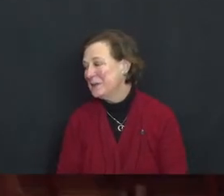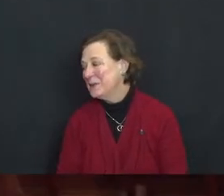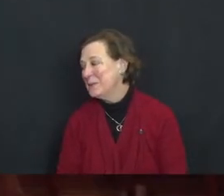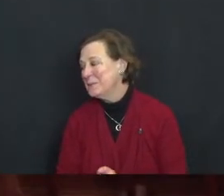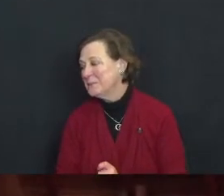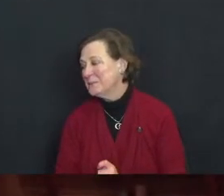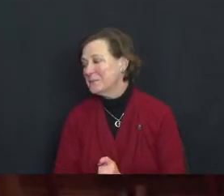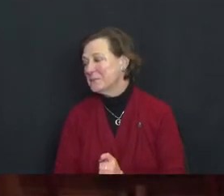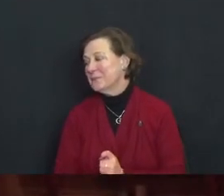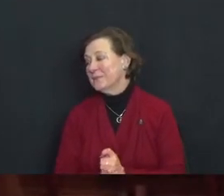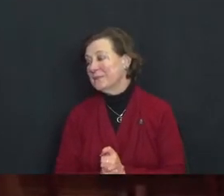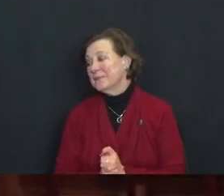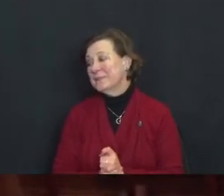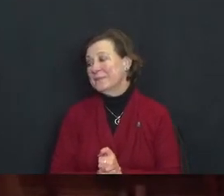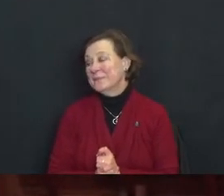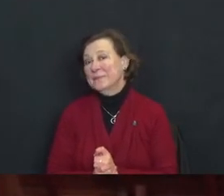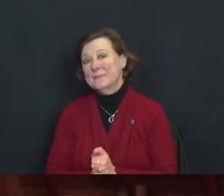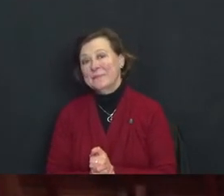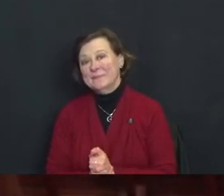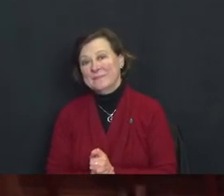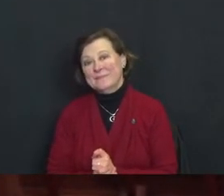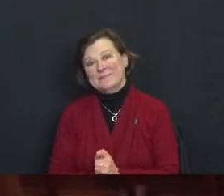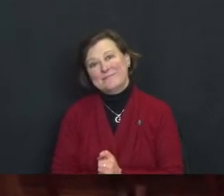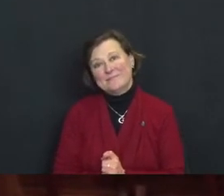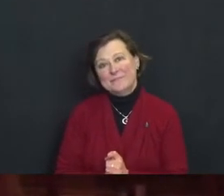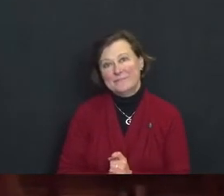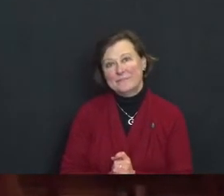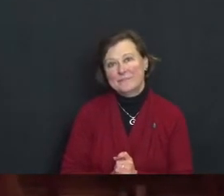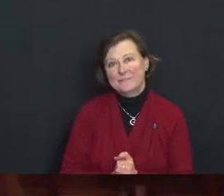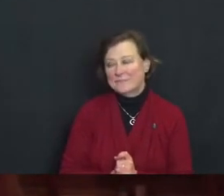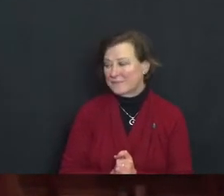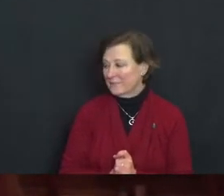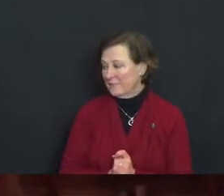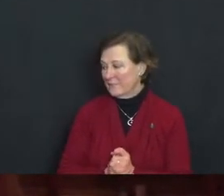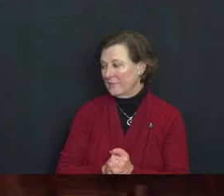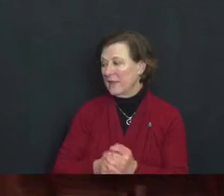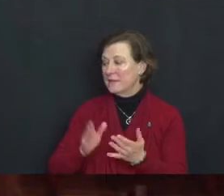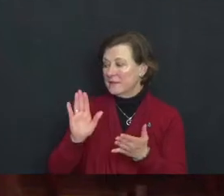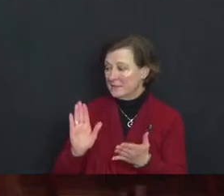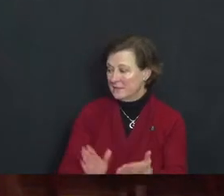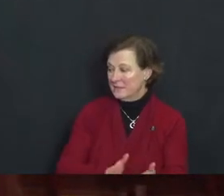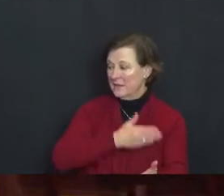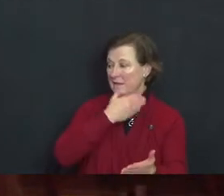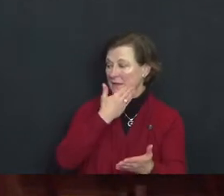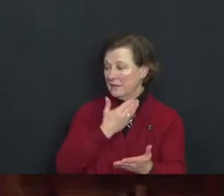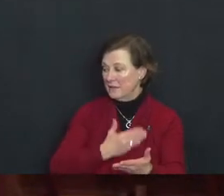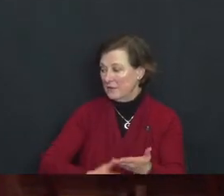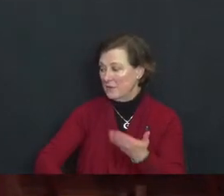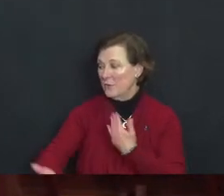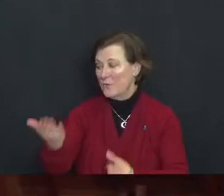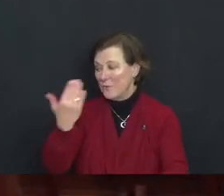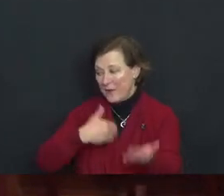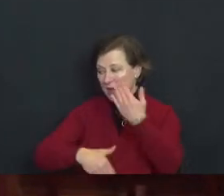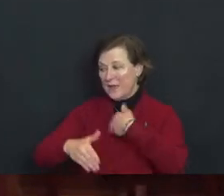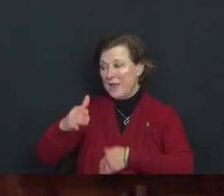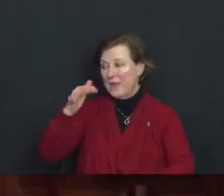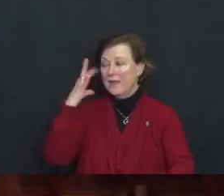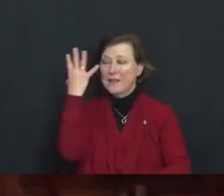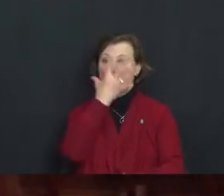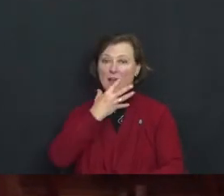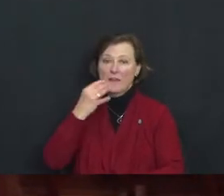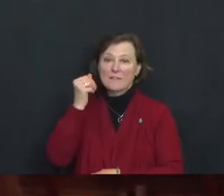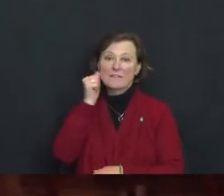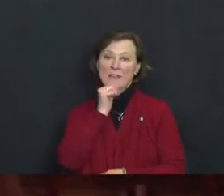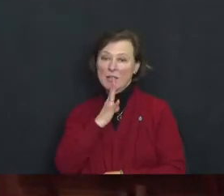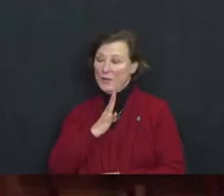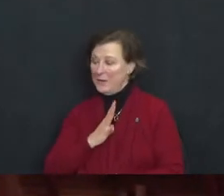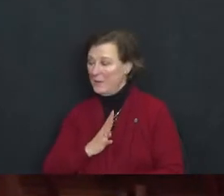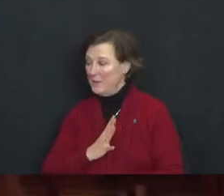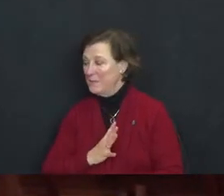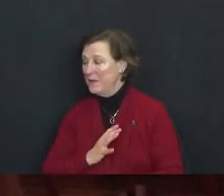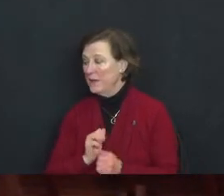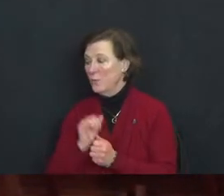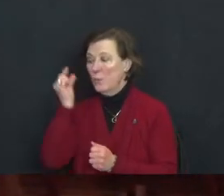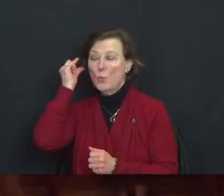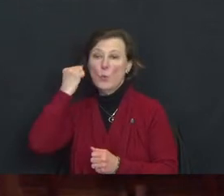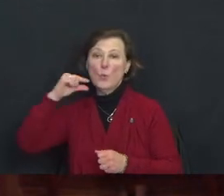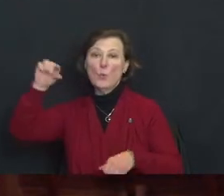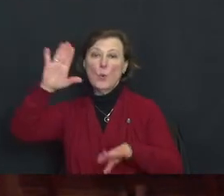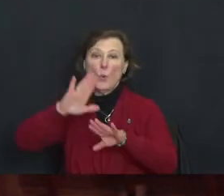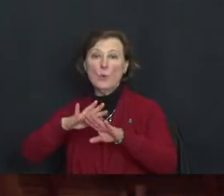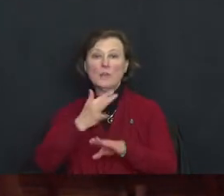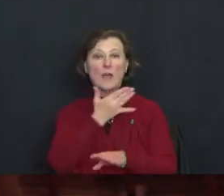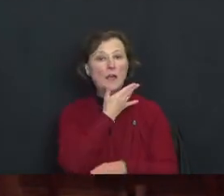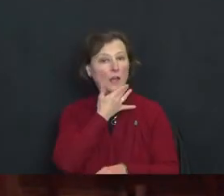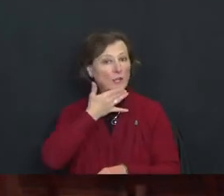Sing reign of fair maid, with gold upon her chin.